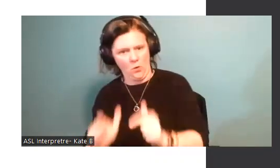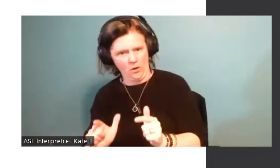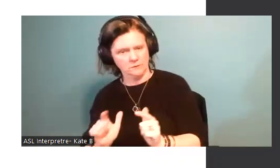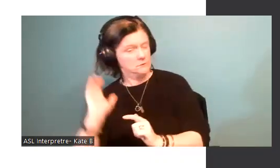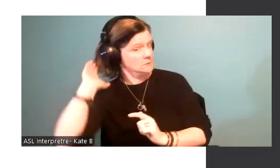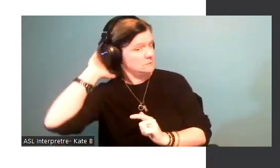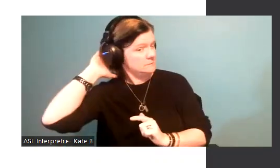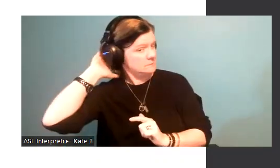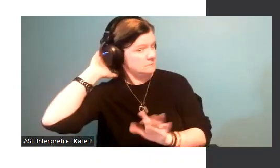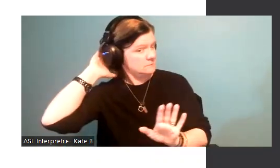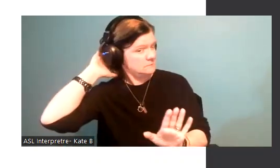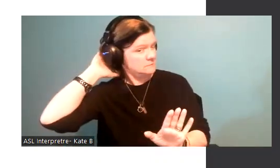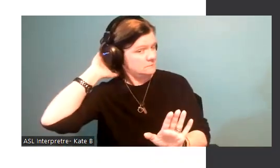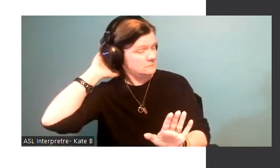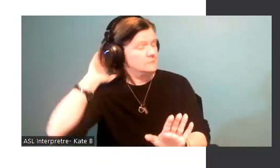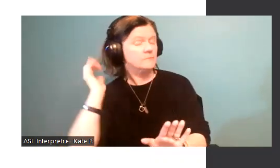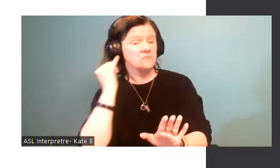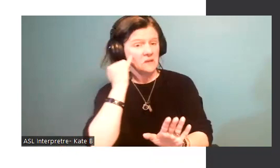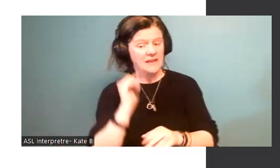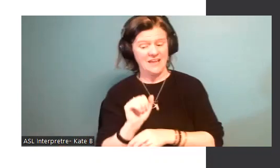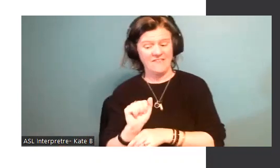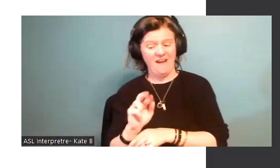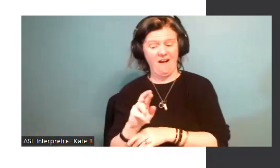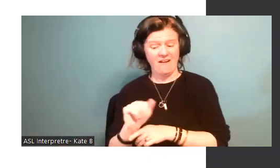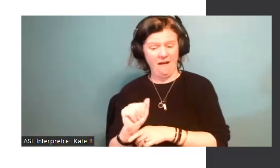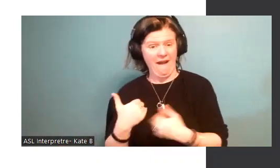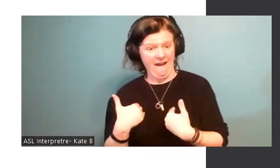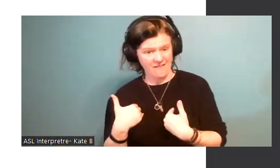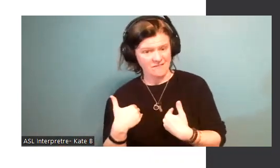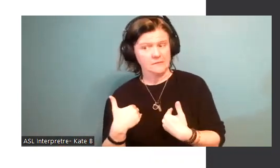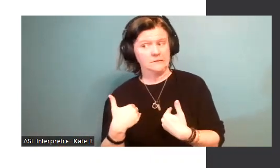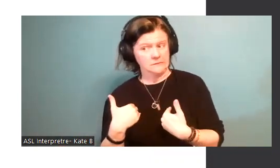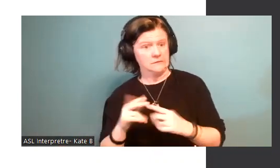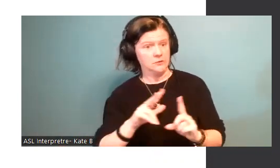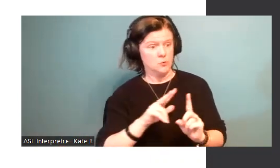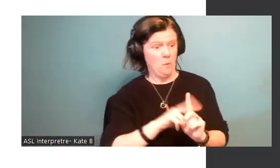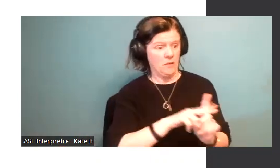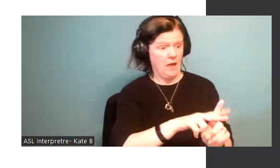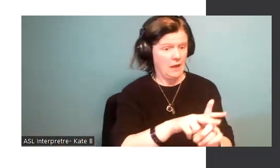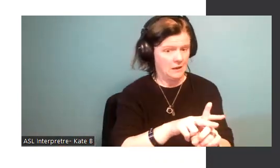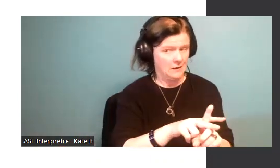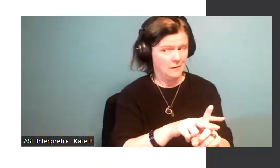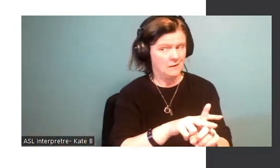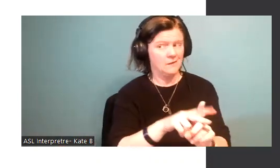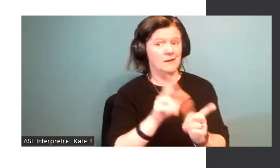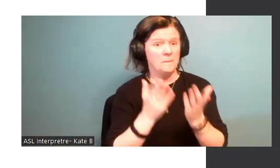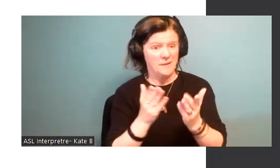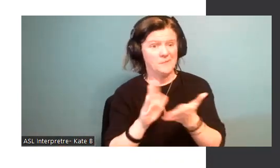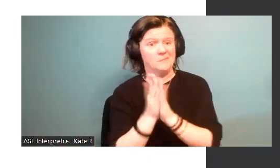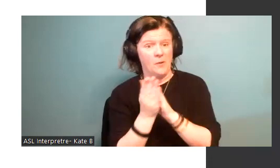to start coding all of the function all the that is need -- functionality that is needed other than